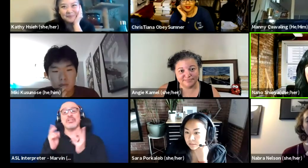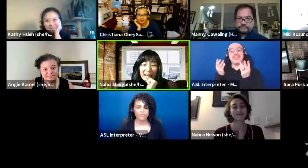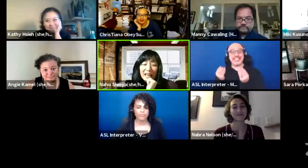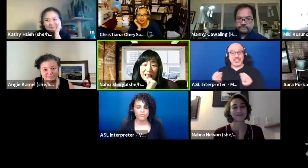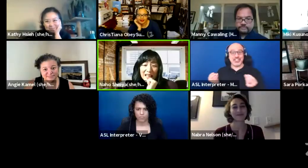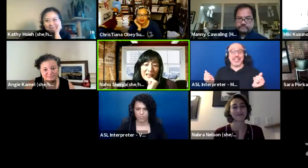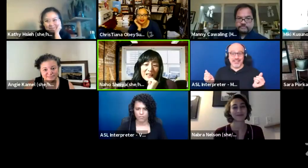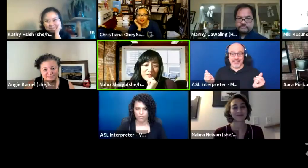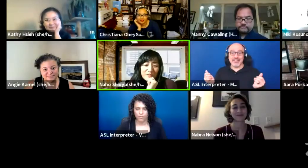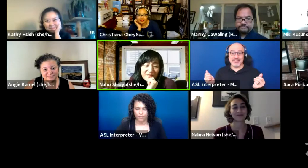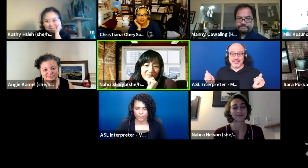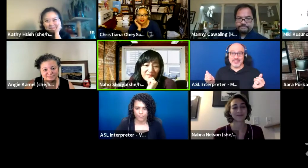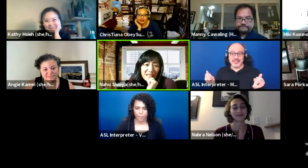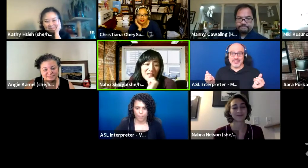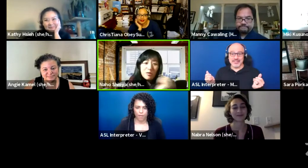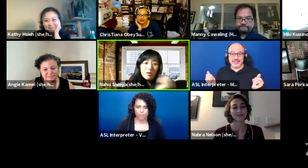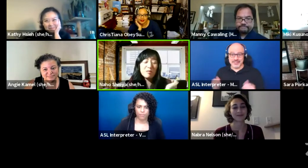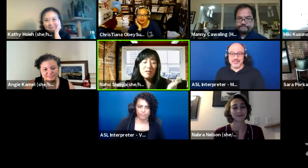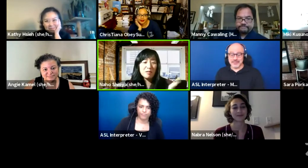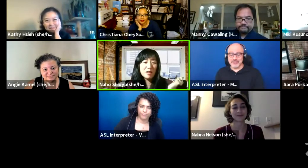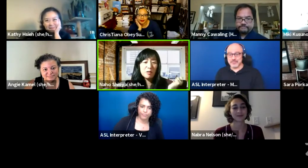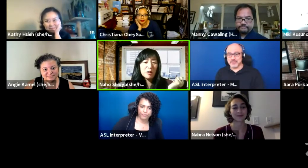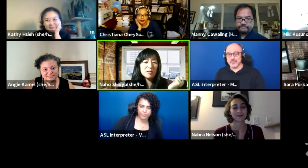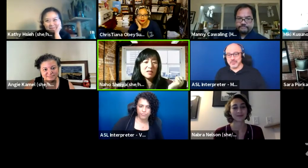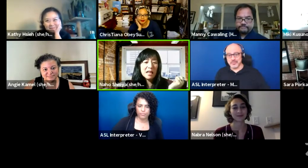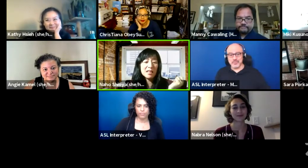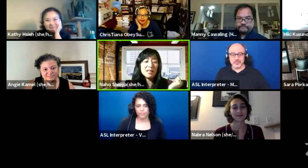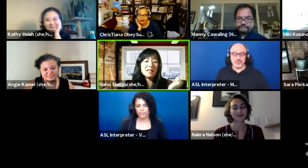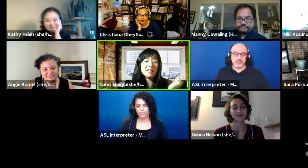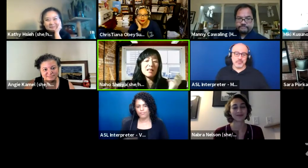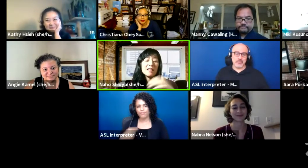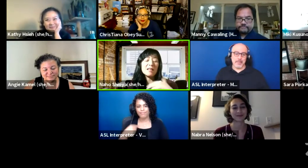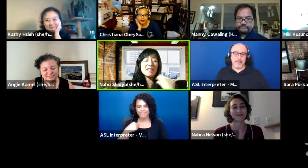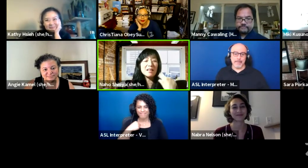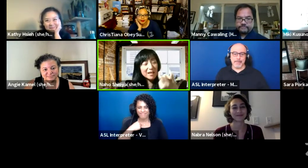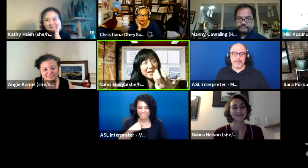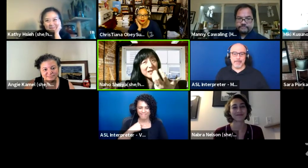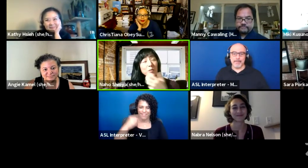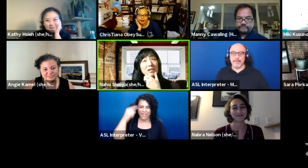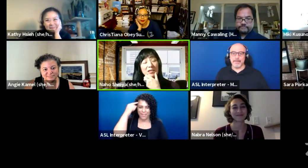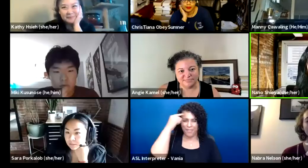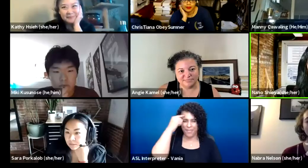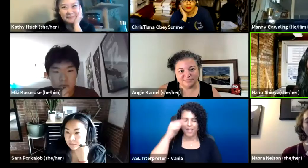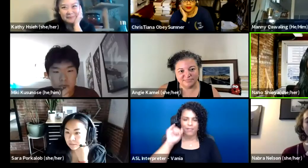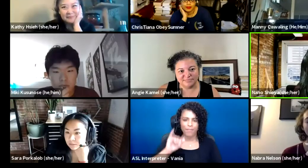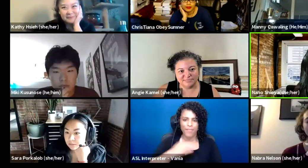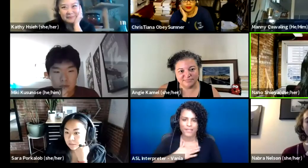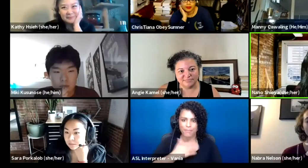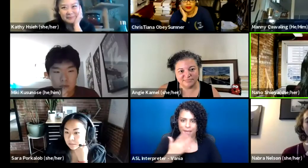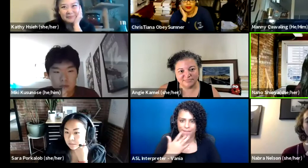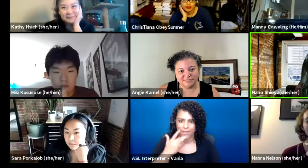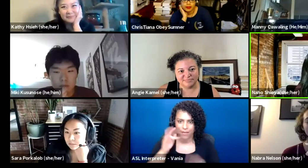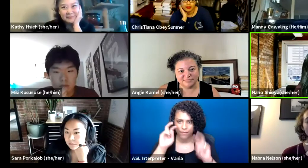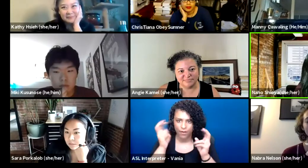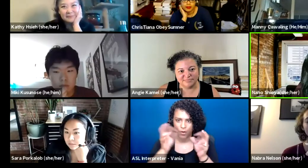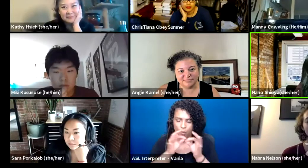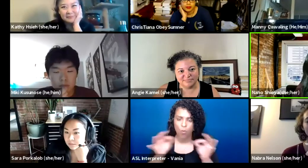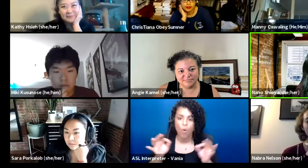And I think that's one of my favorite quotes. And especially when the times are tough